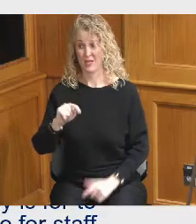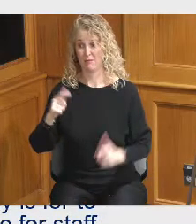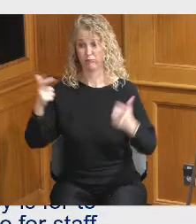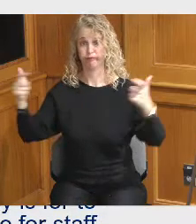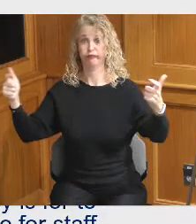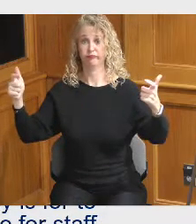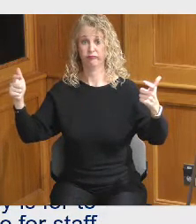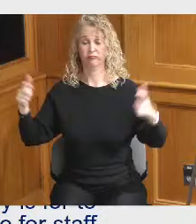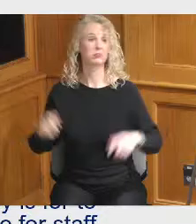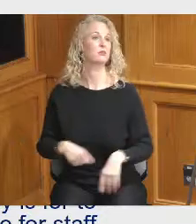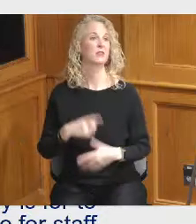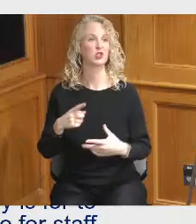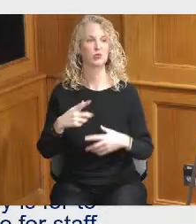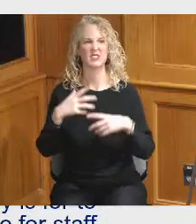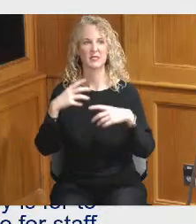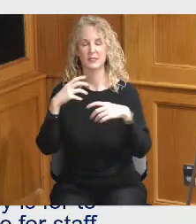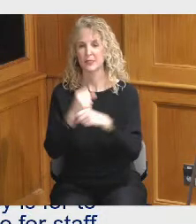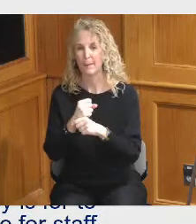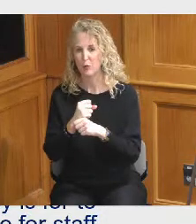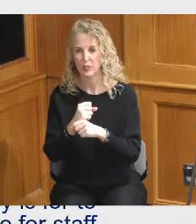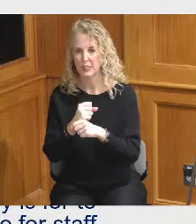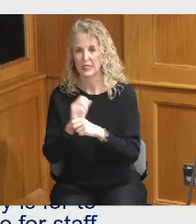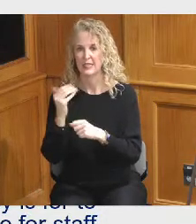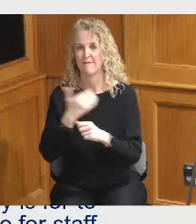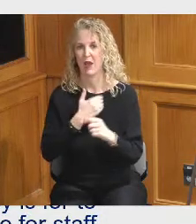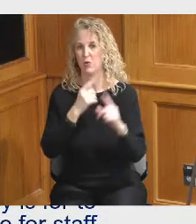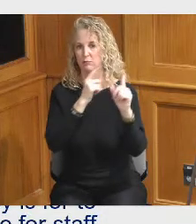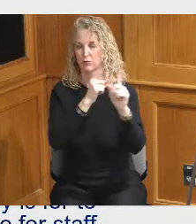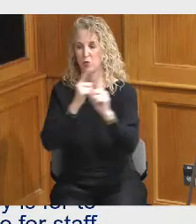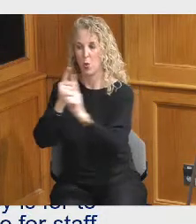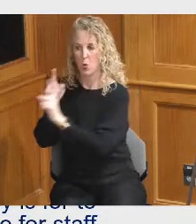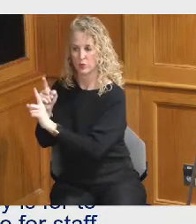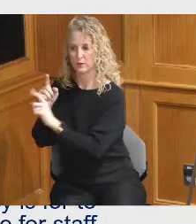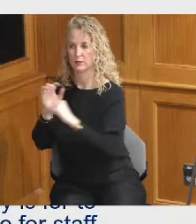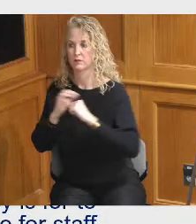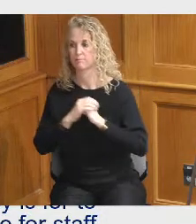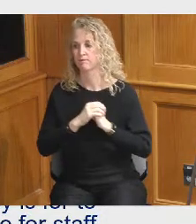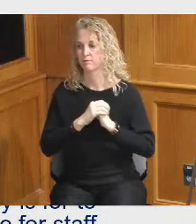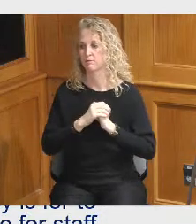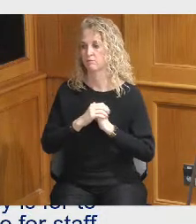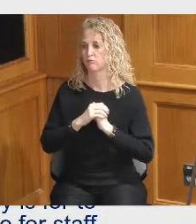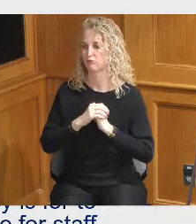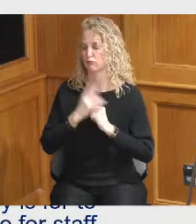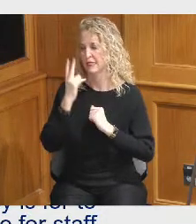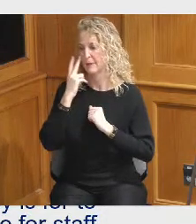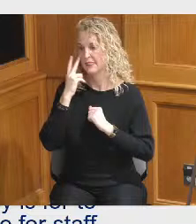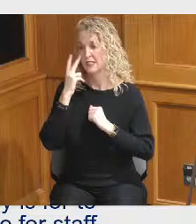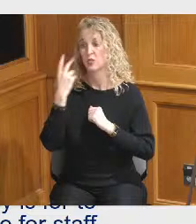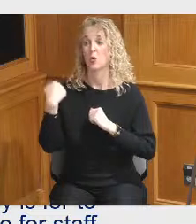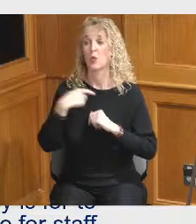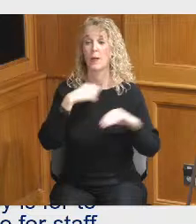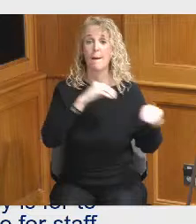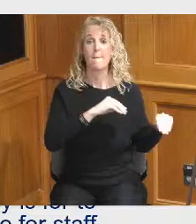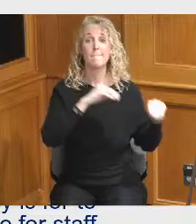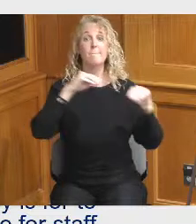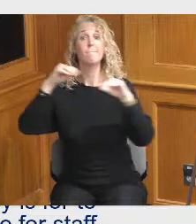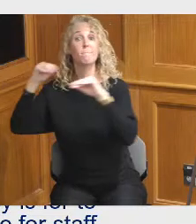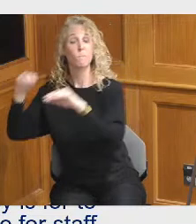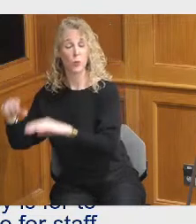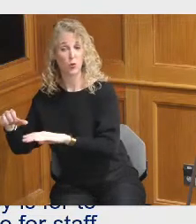here's kind of the summary of the overall project let's see we're relocating communication center